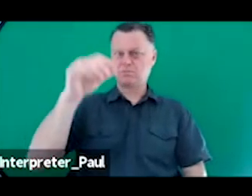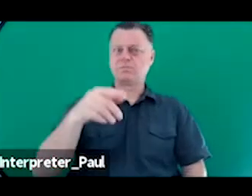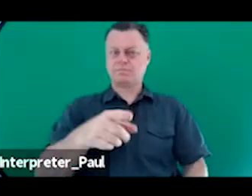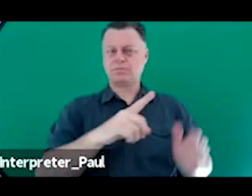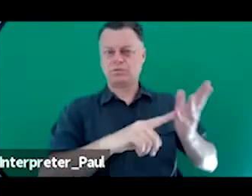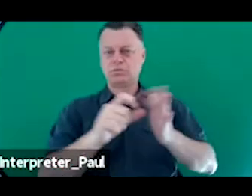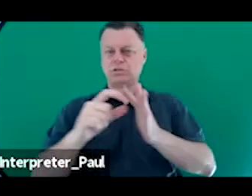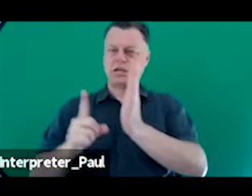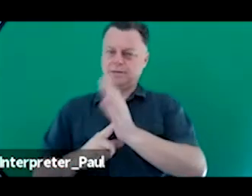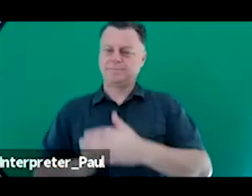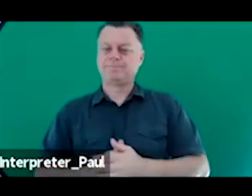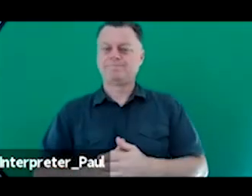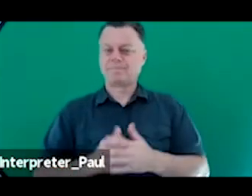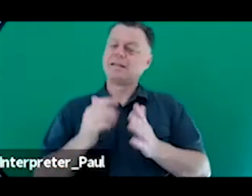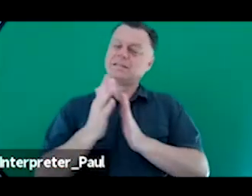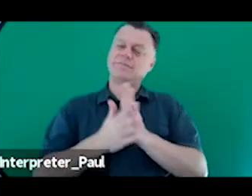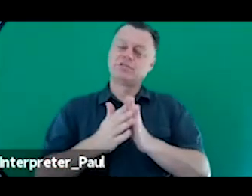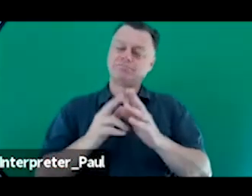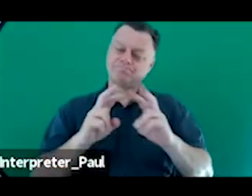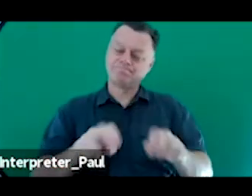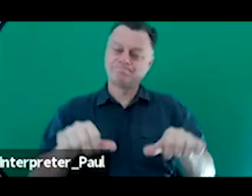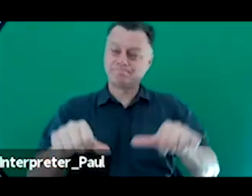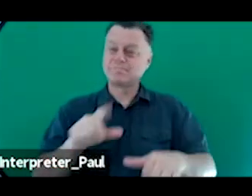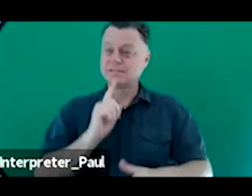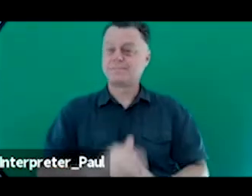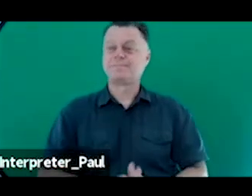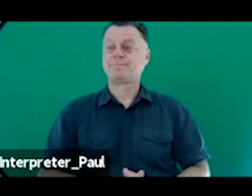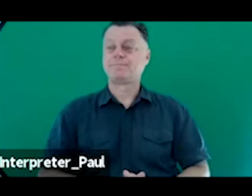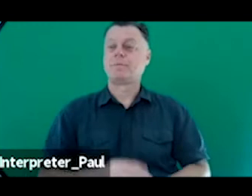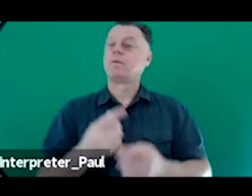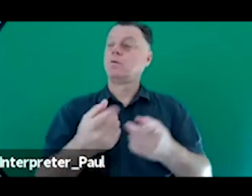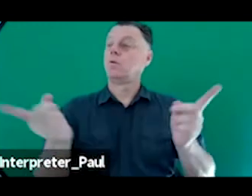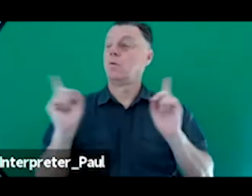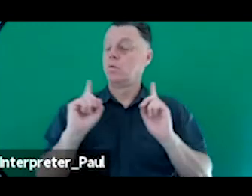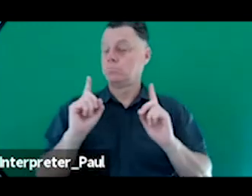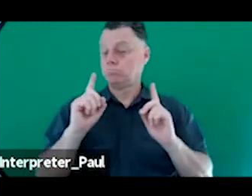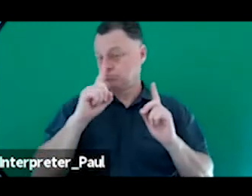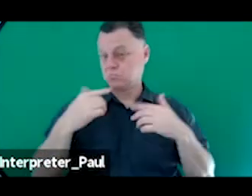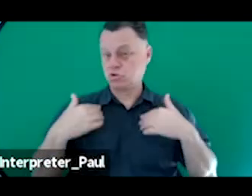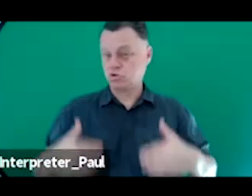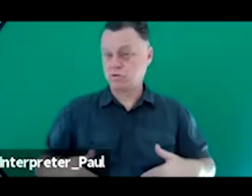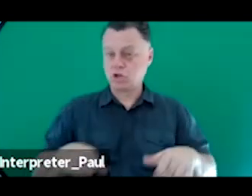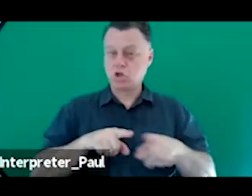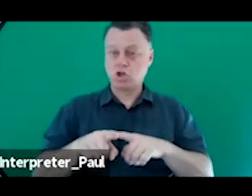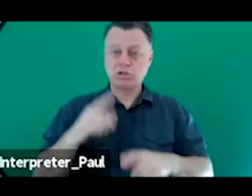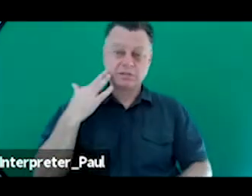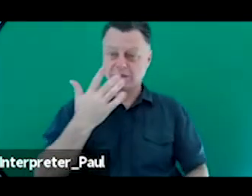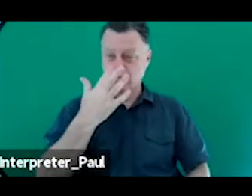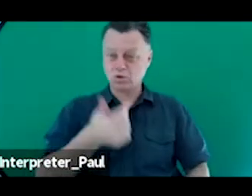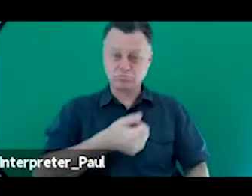What they discovered was that when we humans learn anything, whether we are six years old or 60,